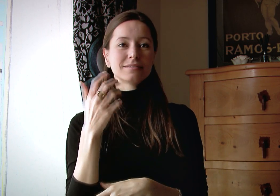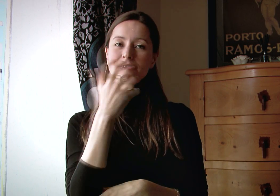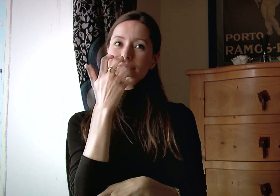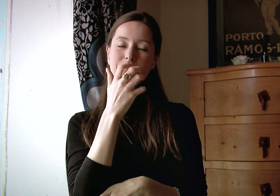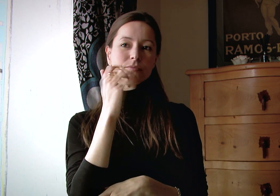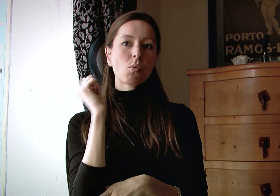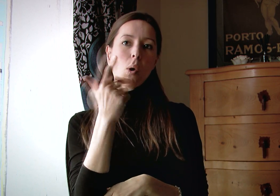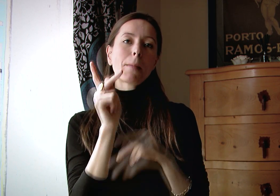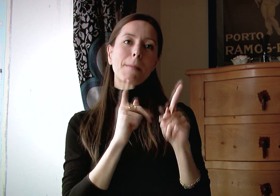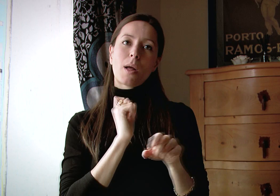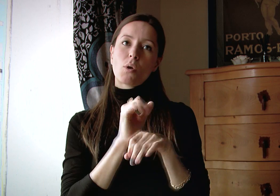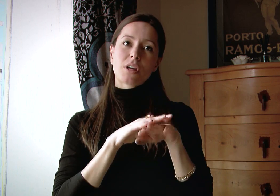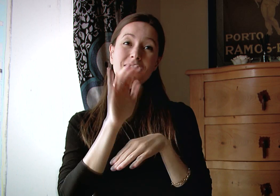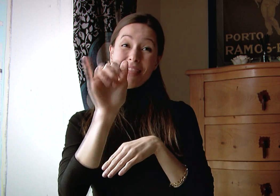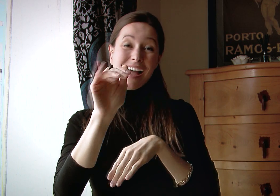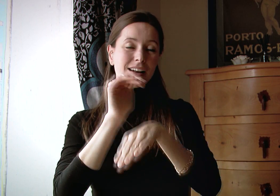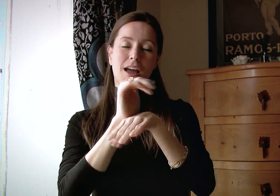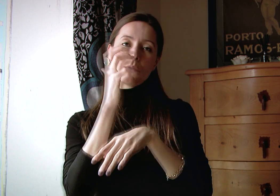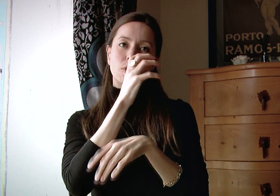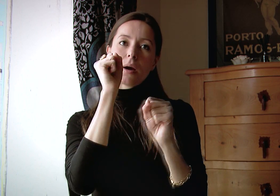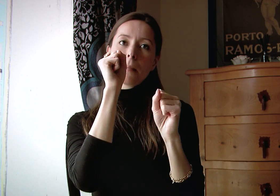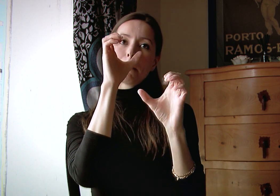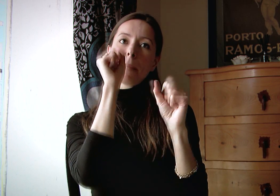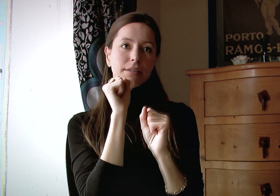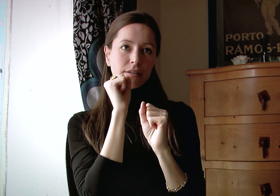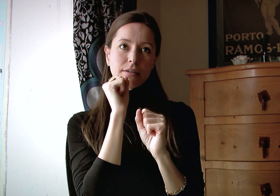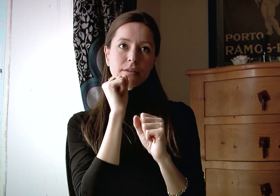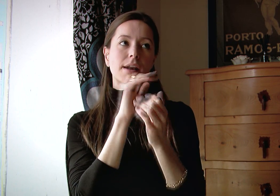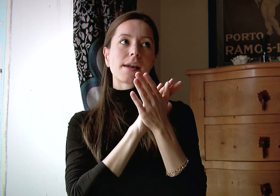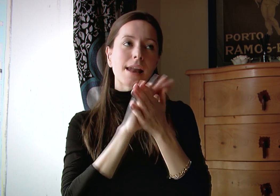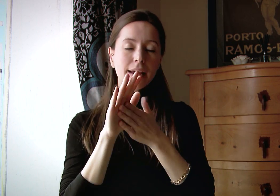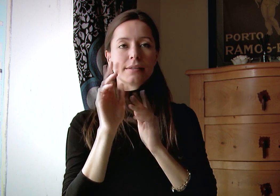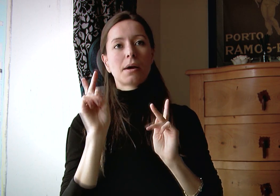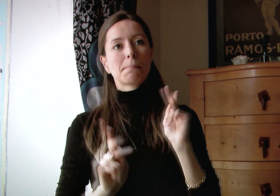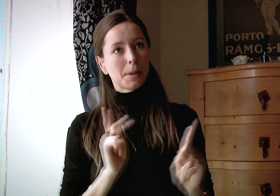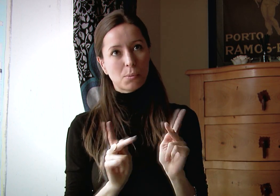All of the people I worked on that night were amazing. Nice people!